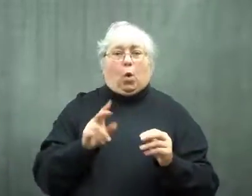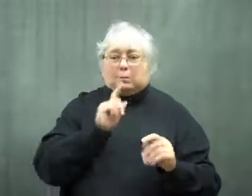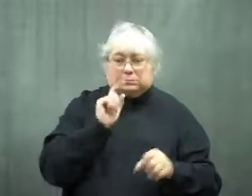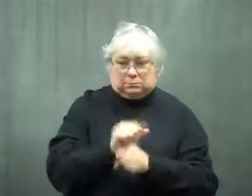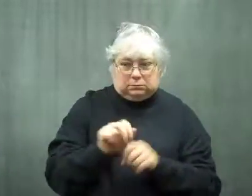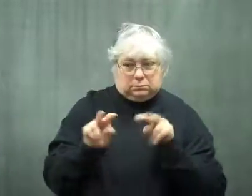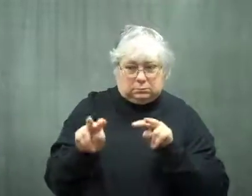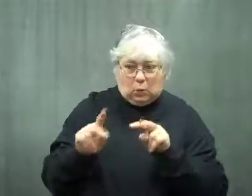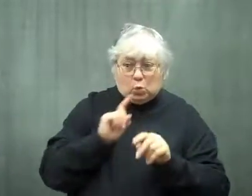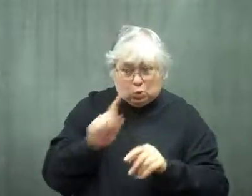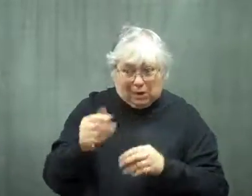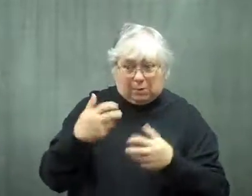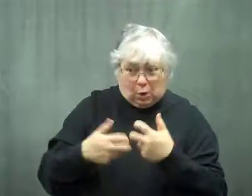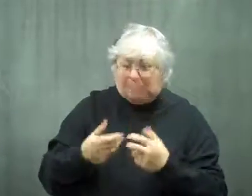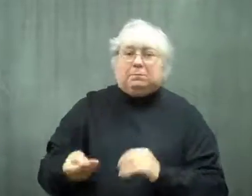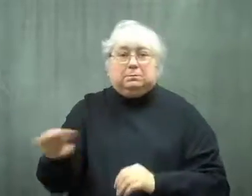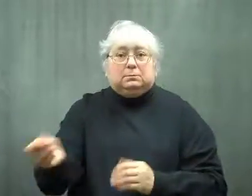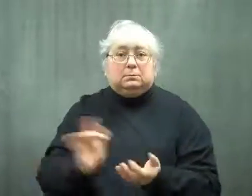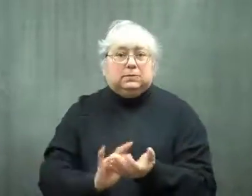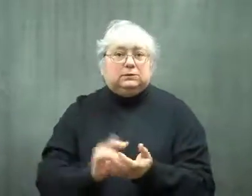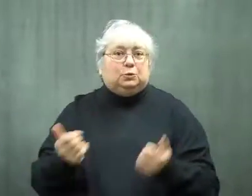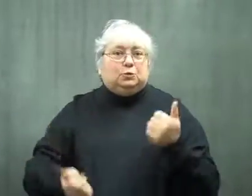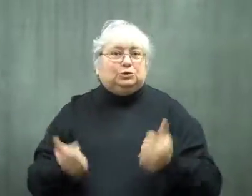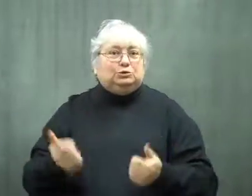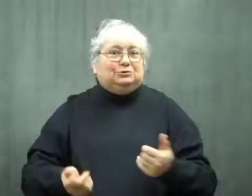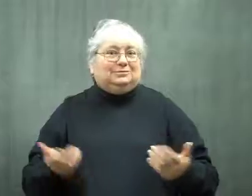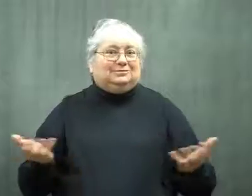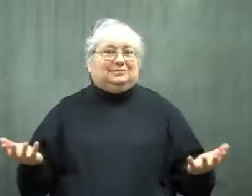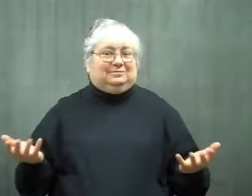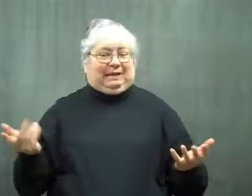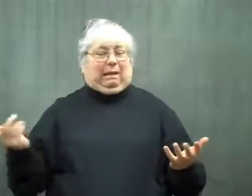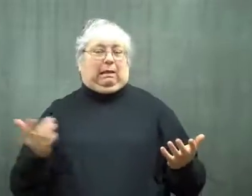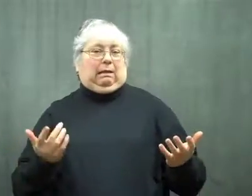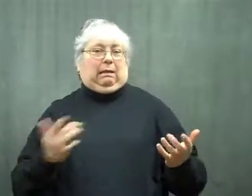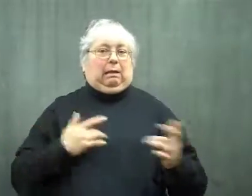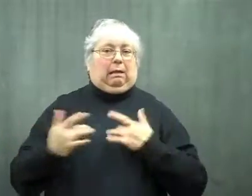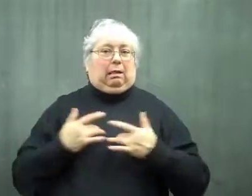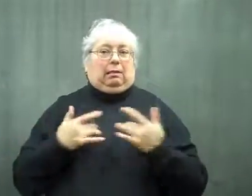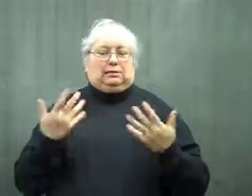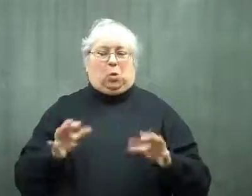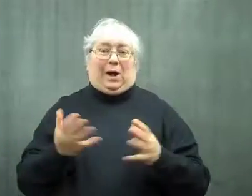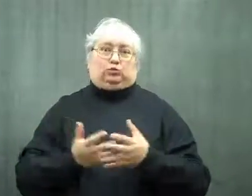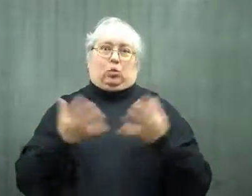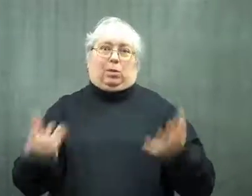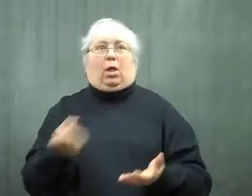or will they be watched and given medication only if there is a problem?"